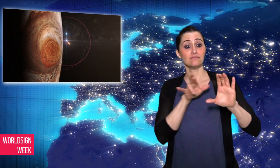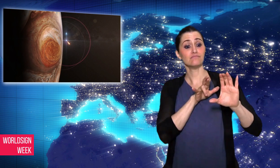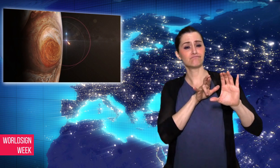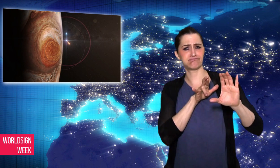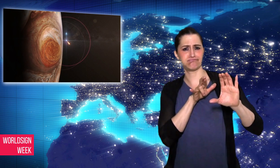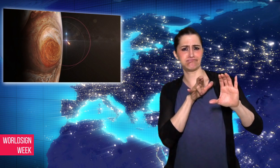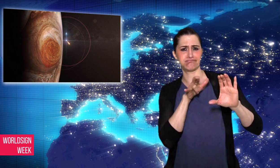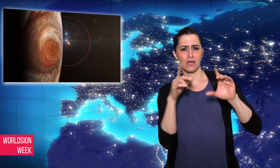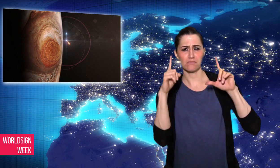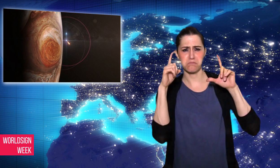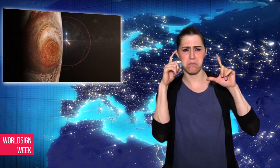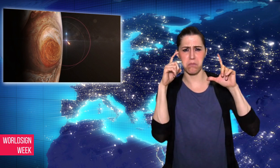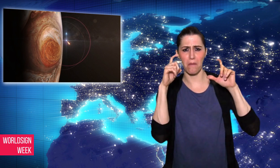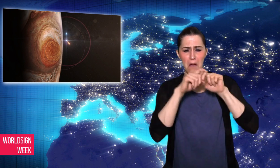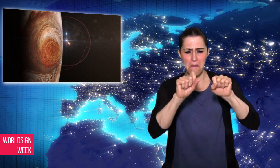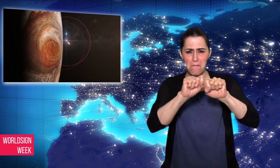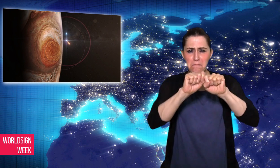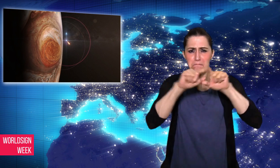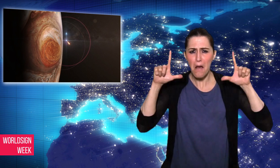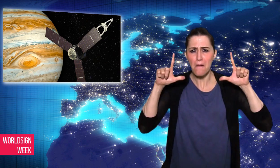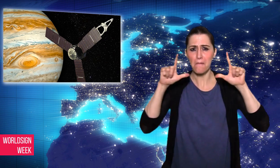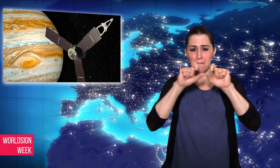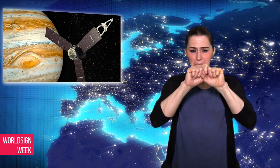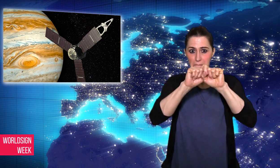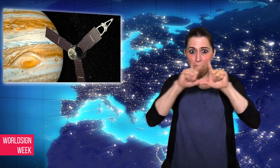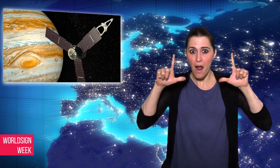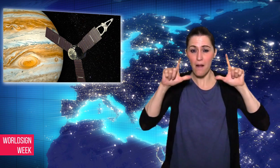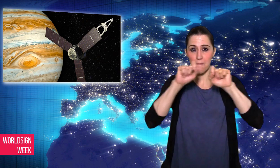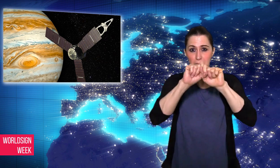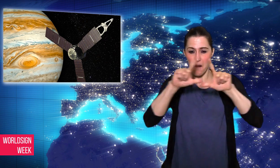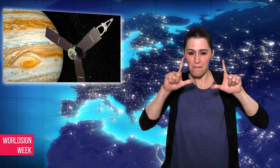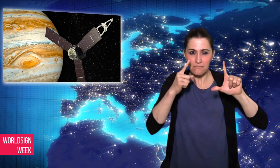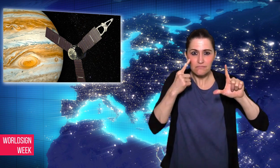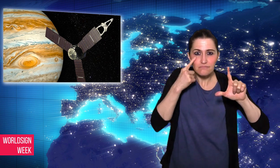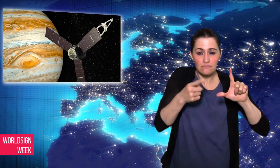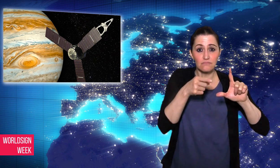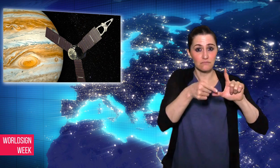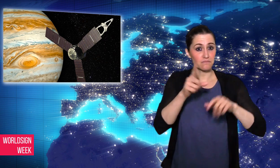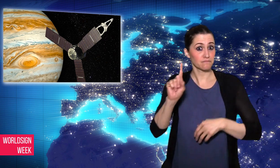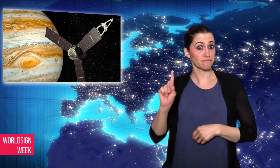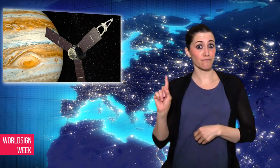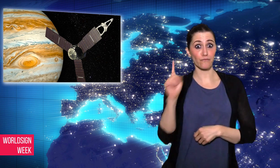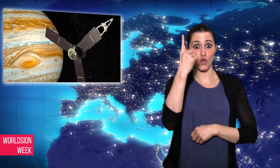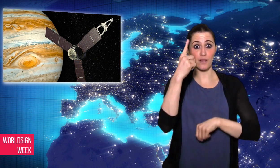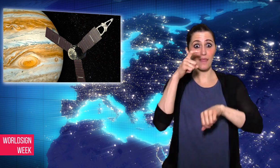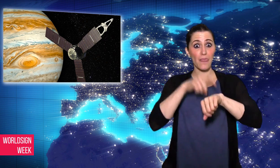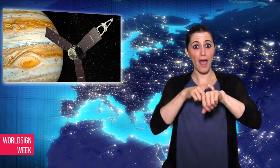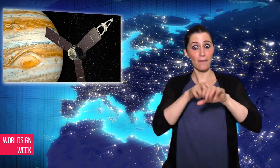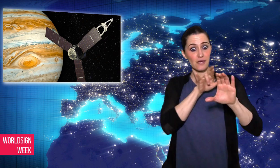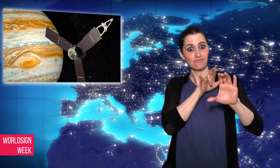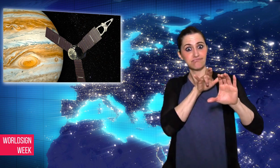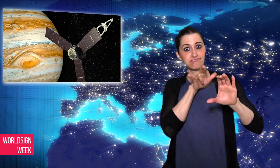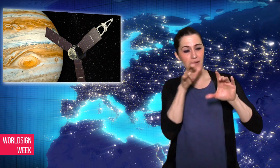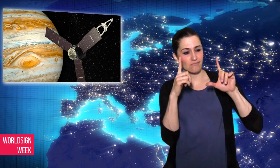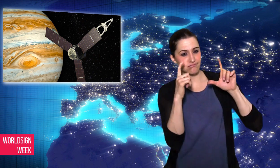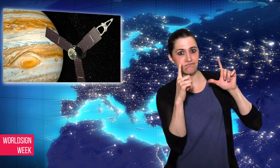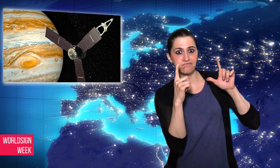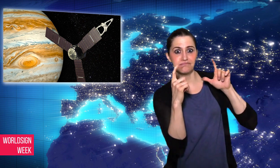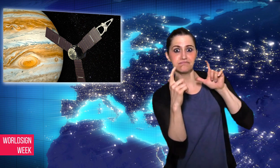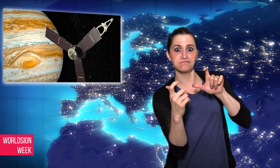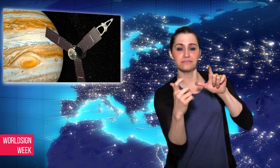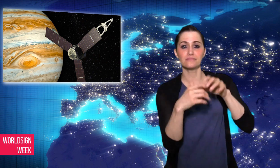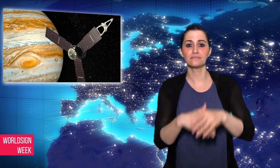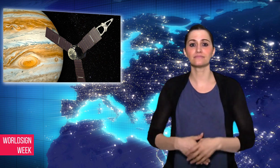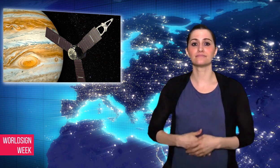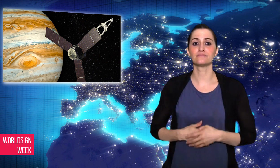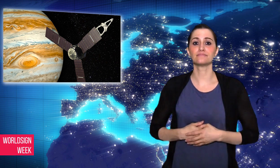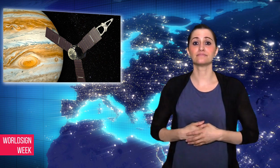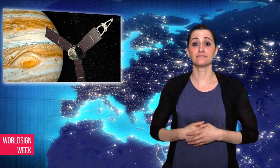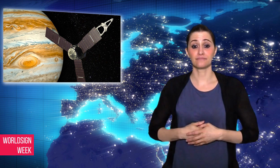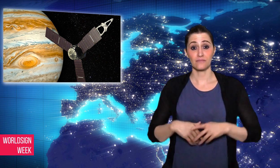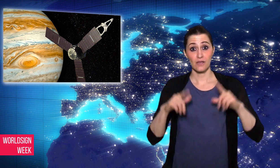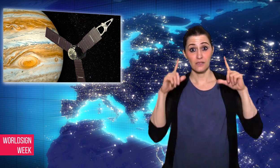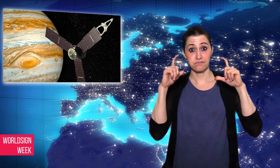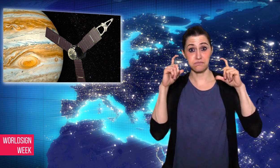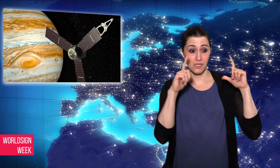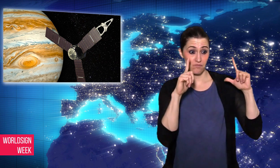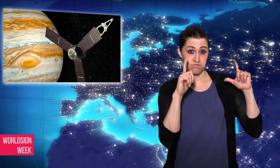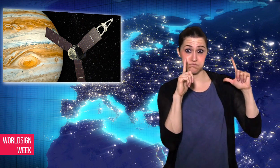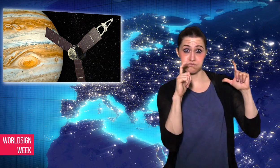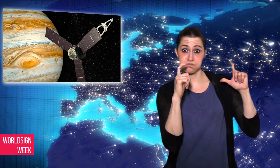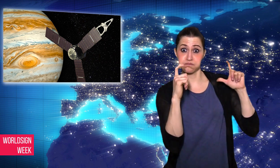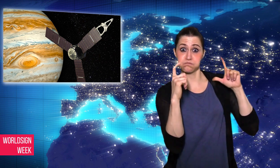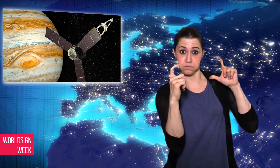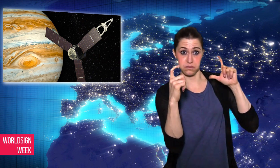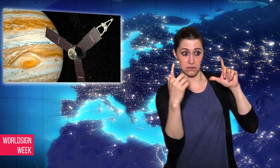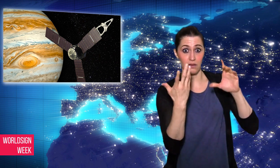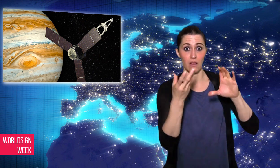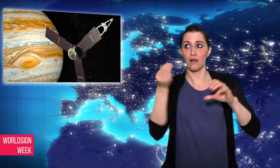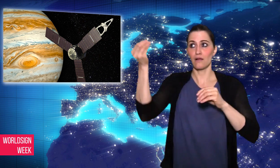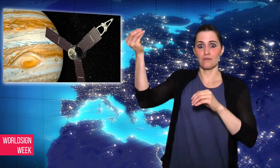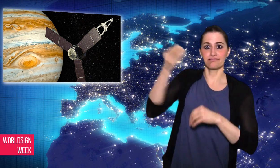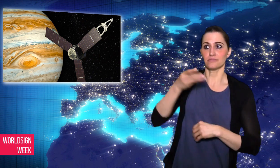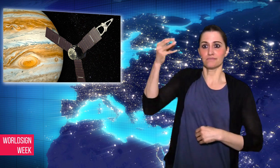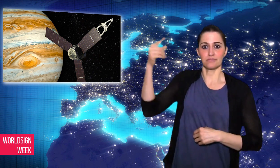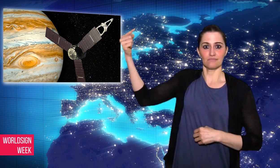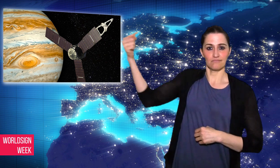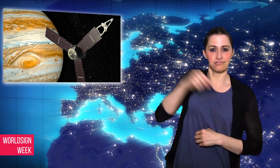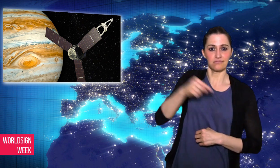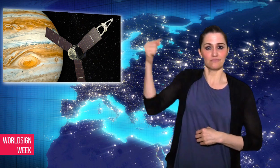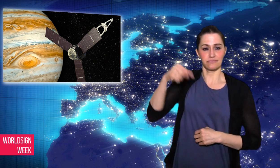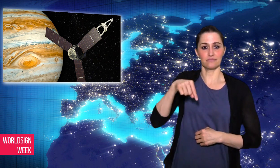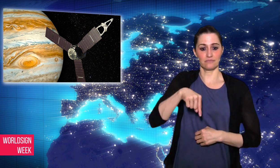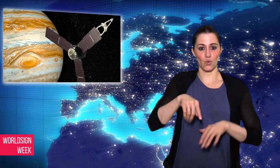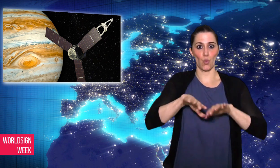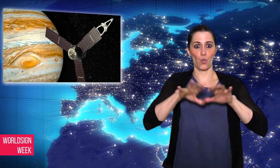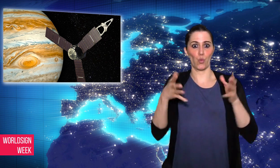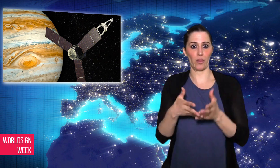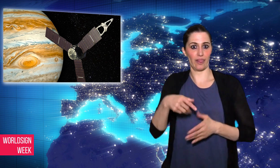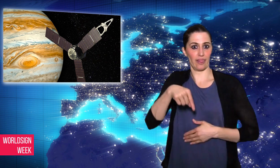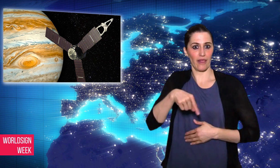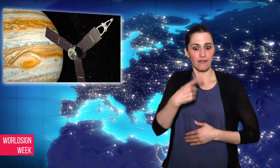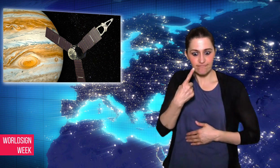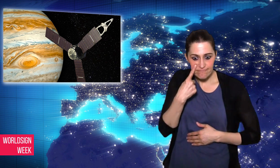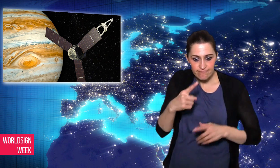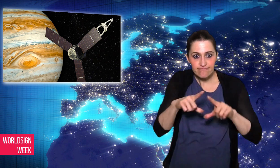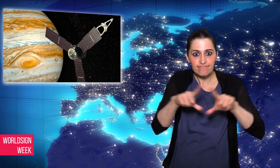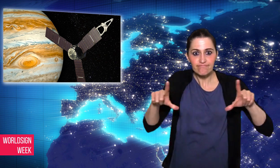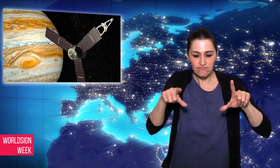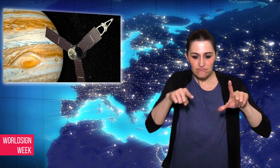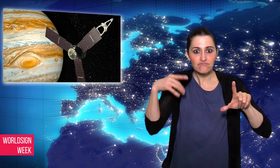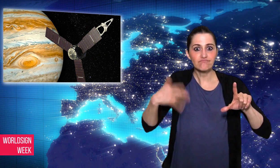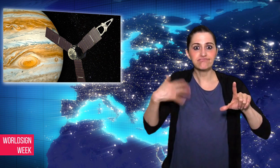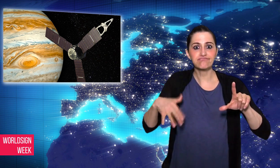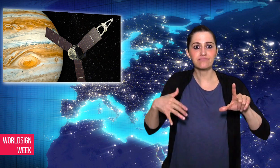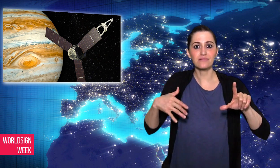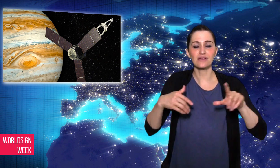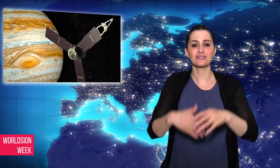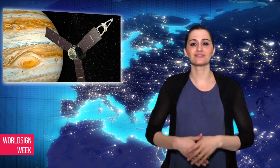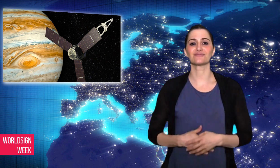These photos would be beamed back to Earth.